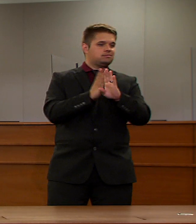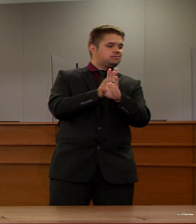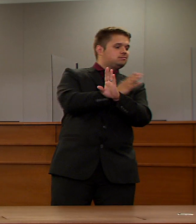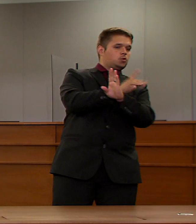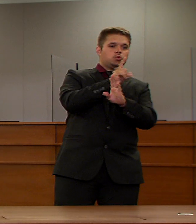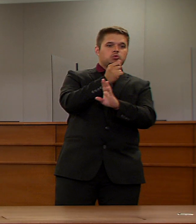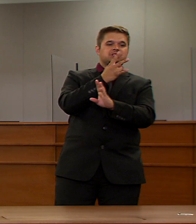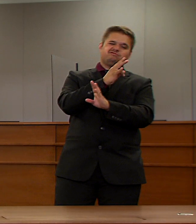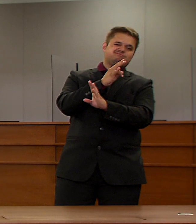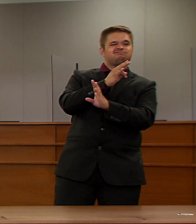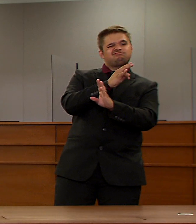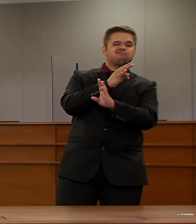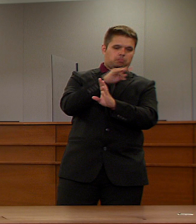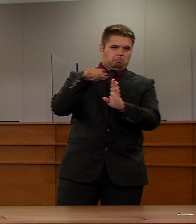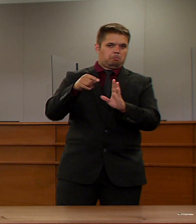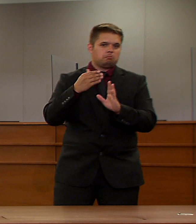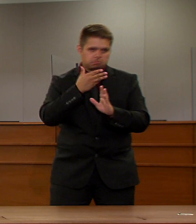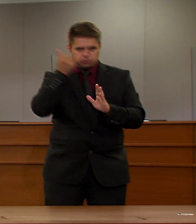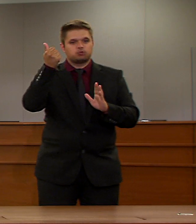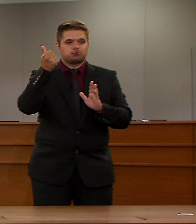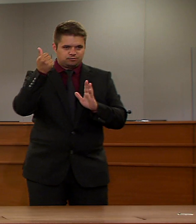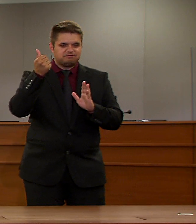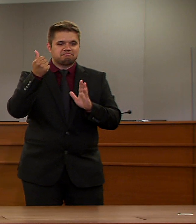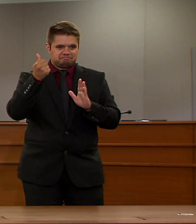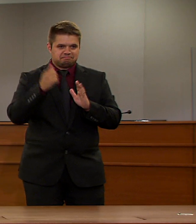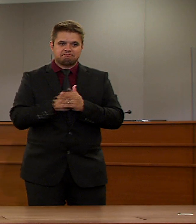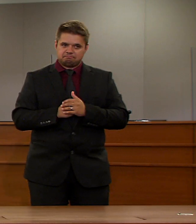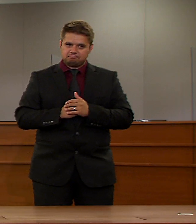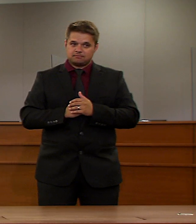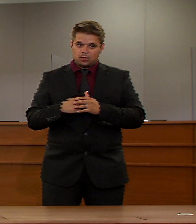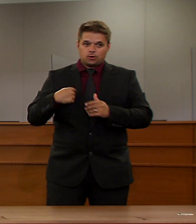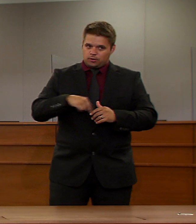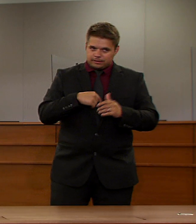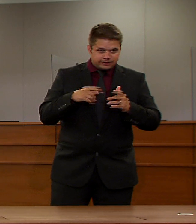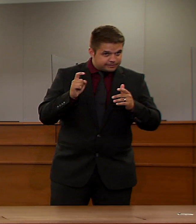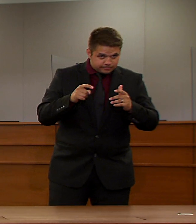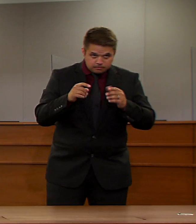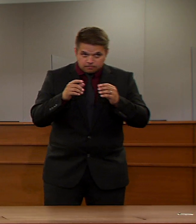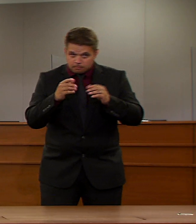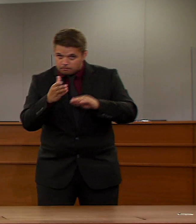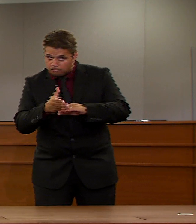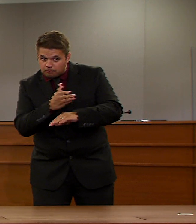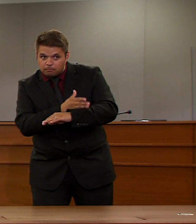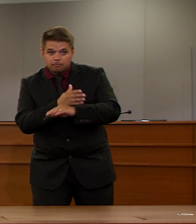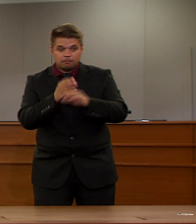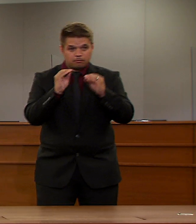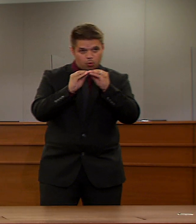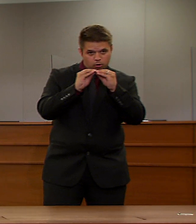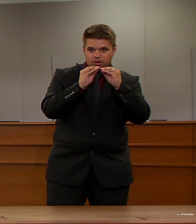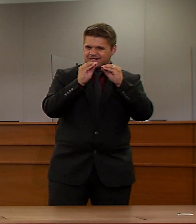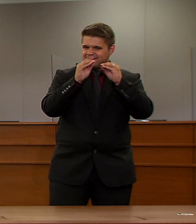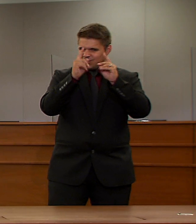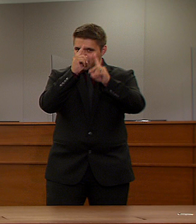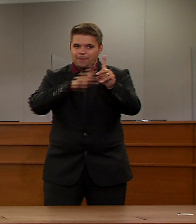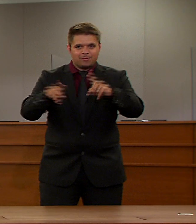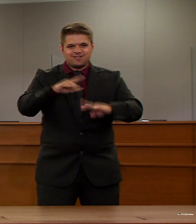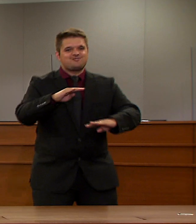And that means that we have work to do to meet our citizens satisfaction. City Council has started in on